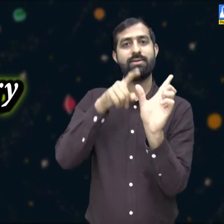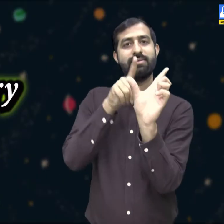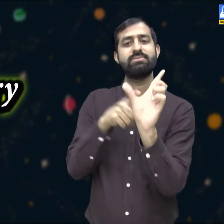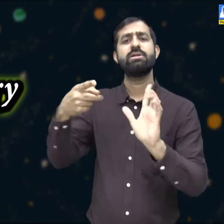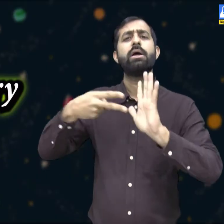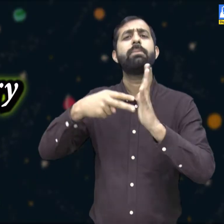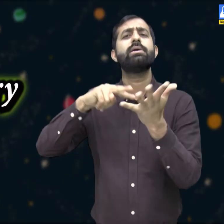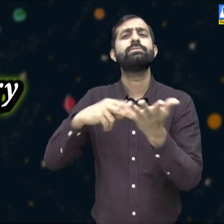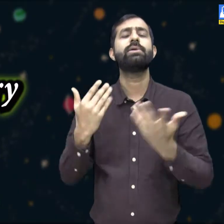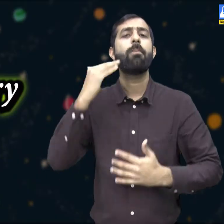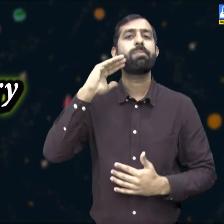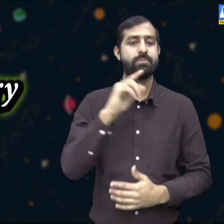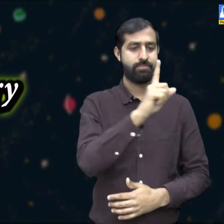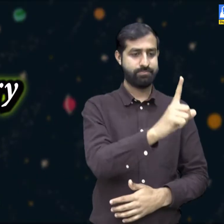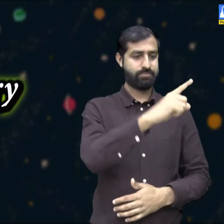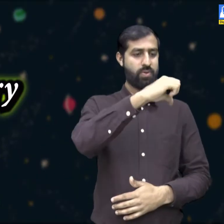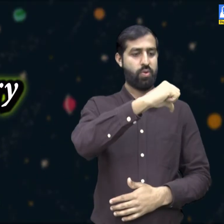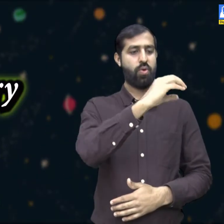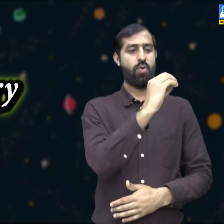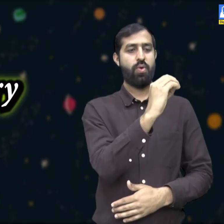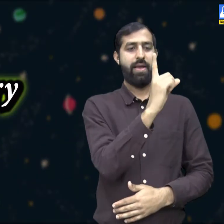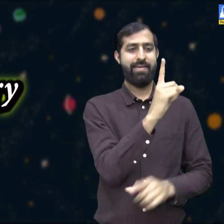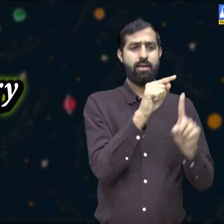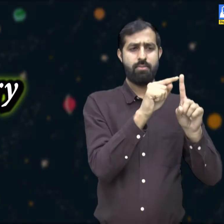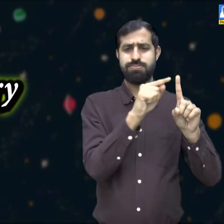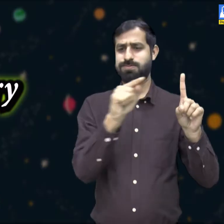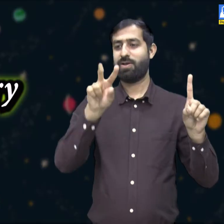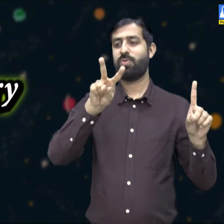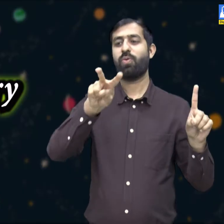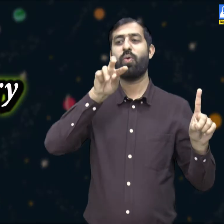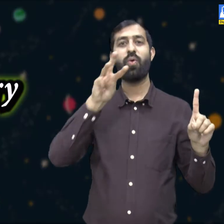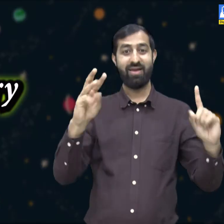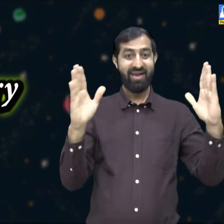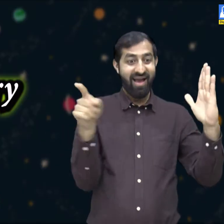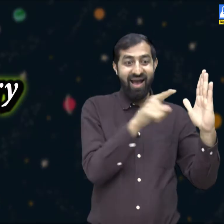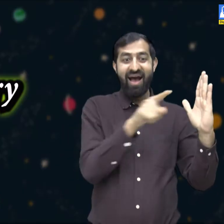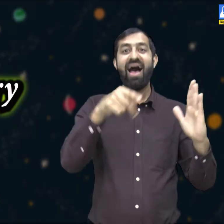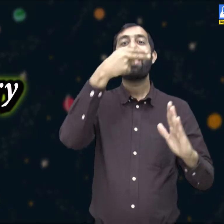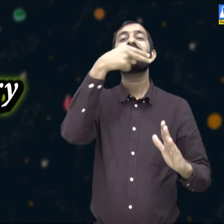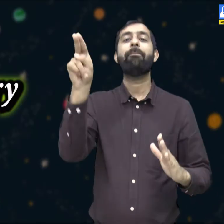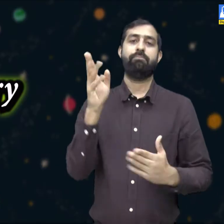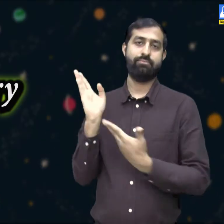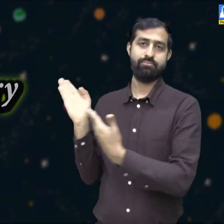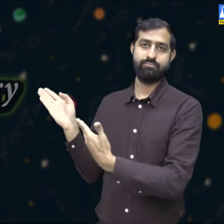20th century began on 1901 and ended on 2000.